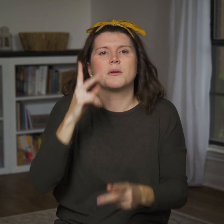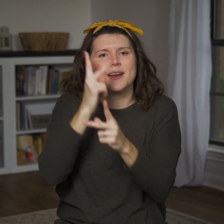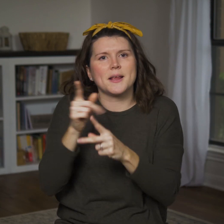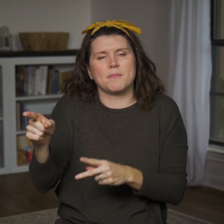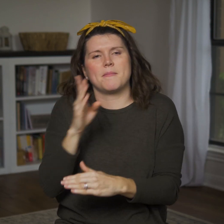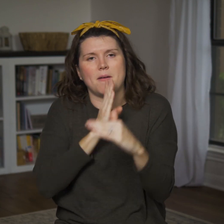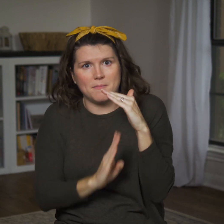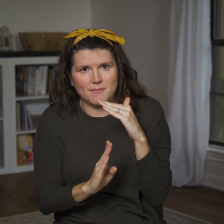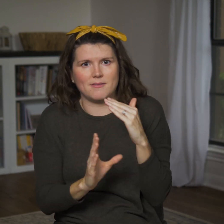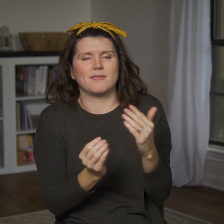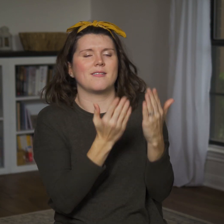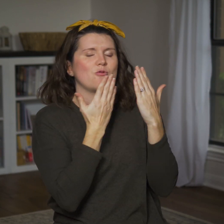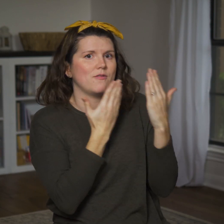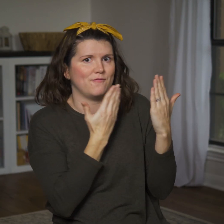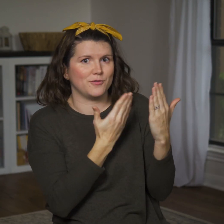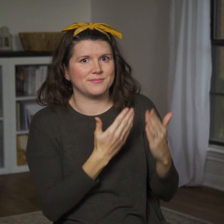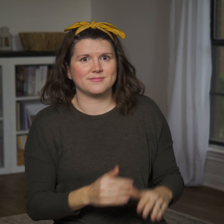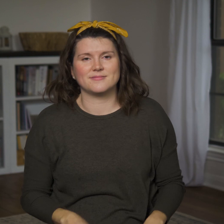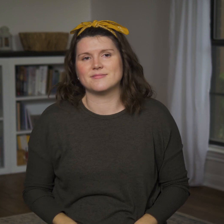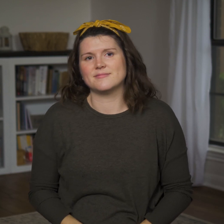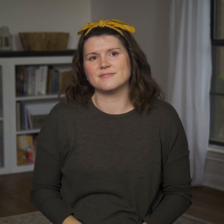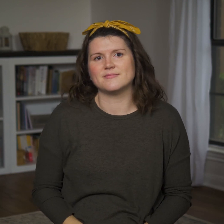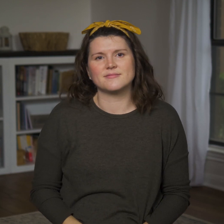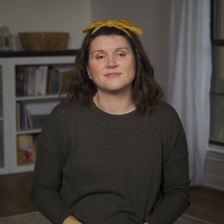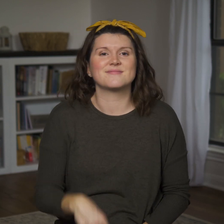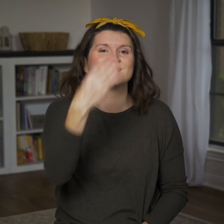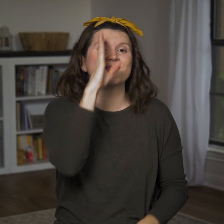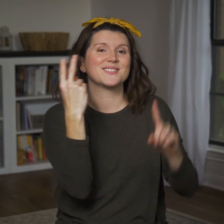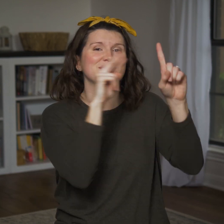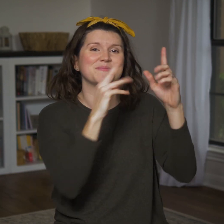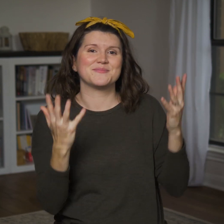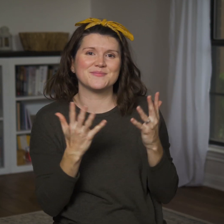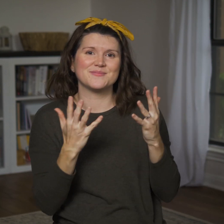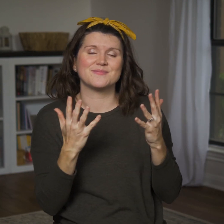it’ll keep them humble and grateful. The God Shot: